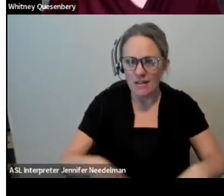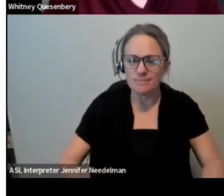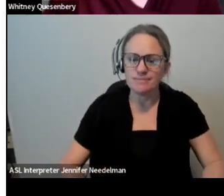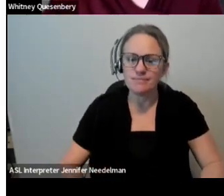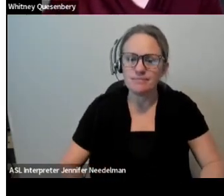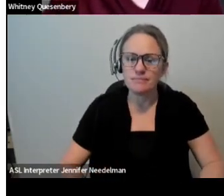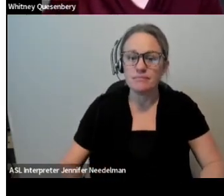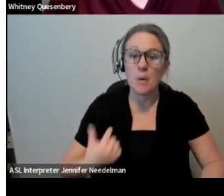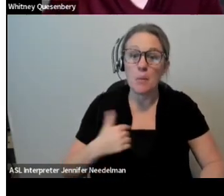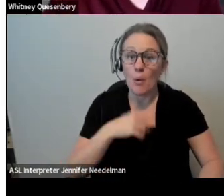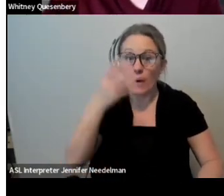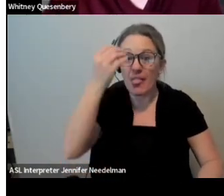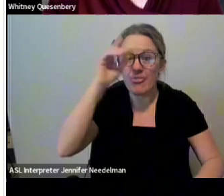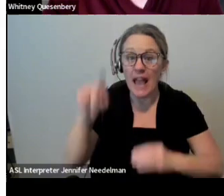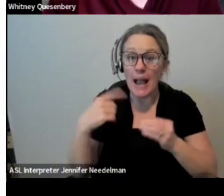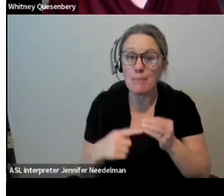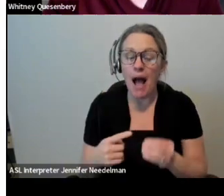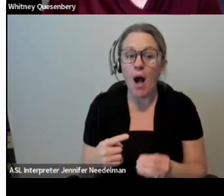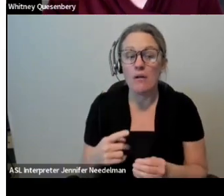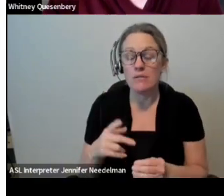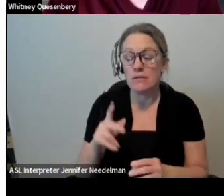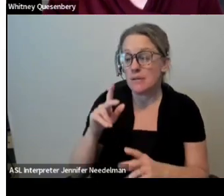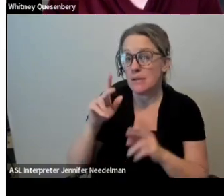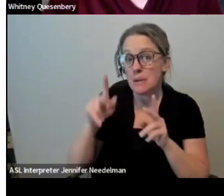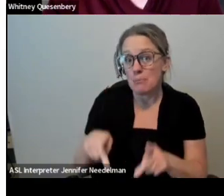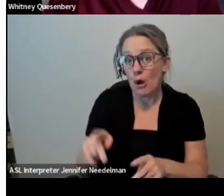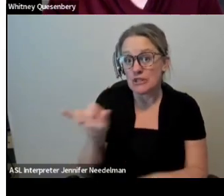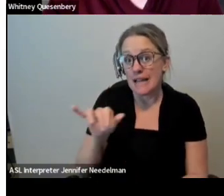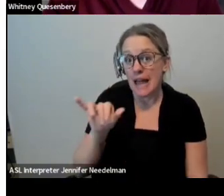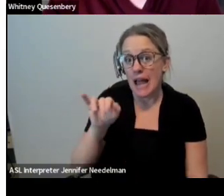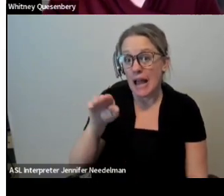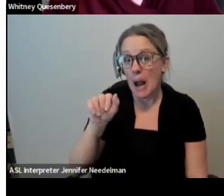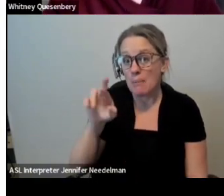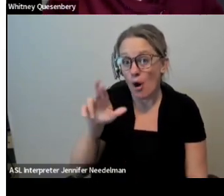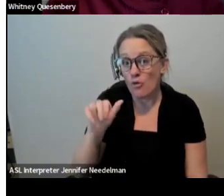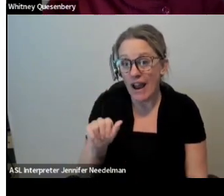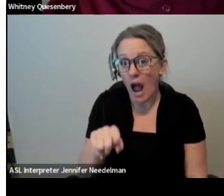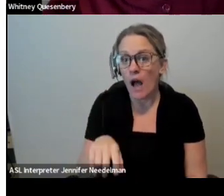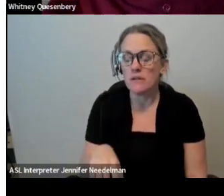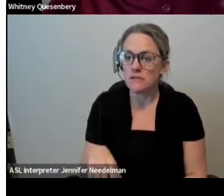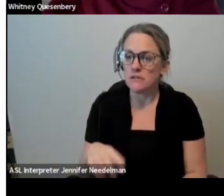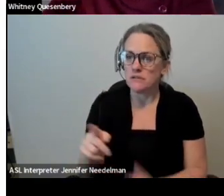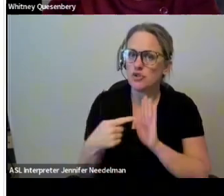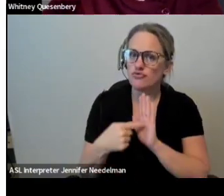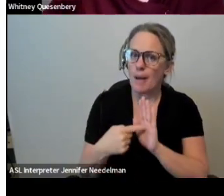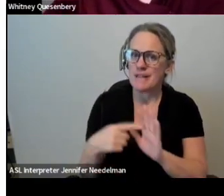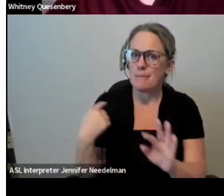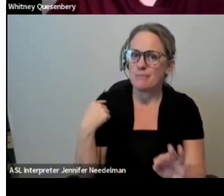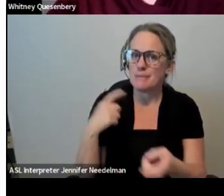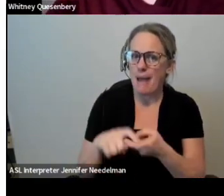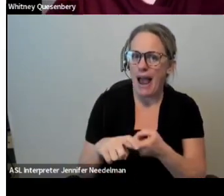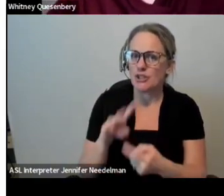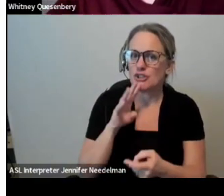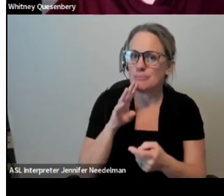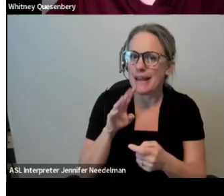Maria not only represents Spanish speaking audience, but her job includes working, working with people